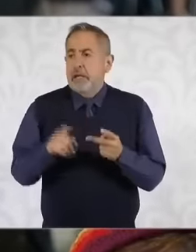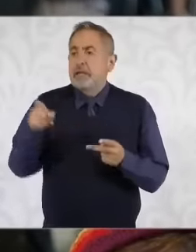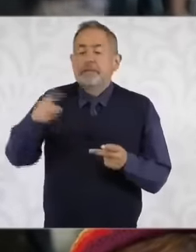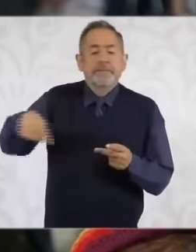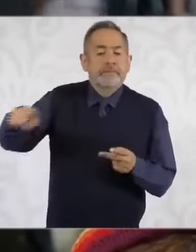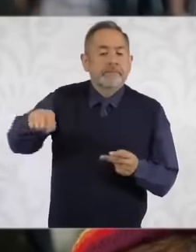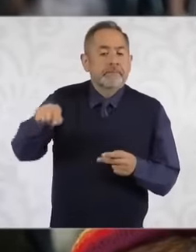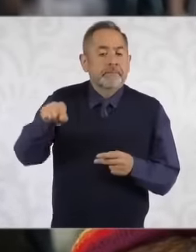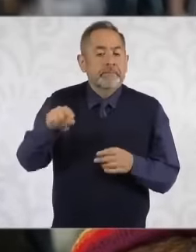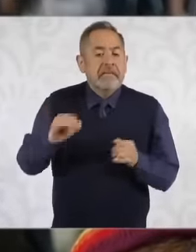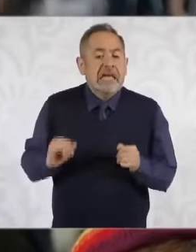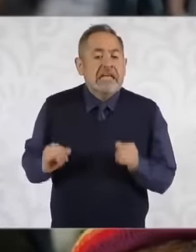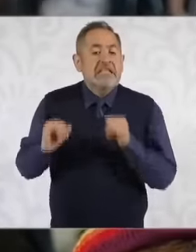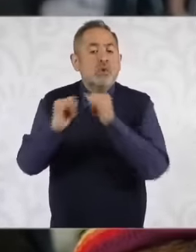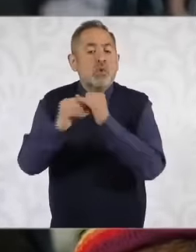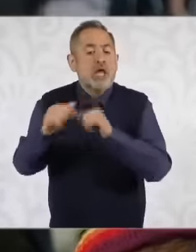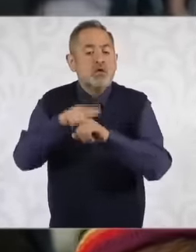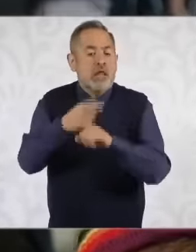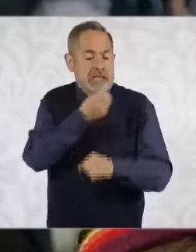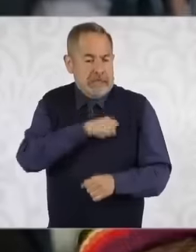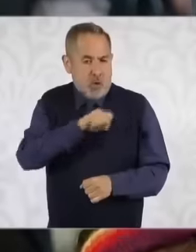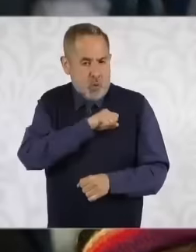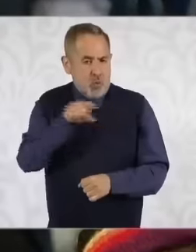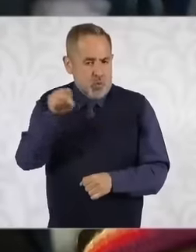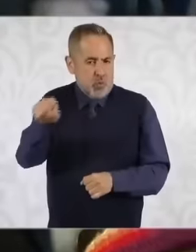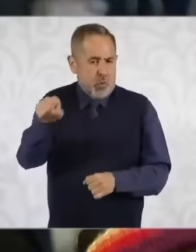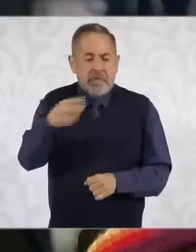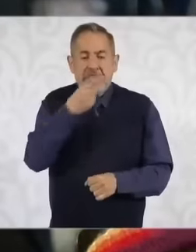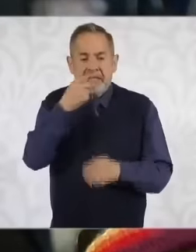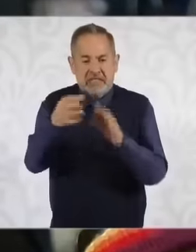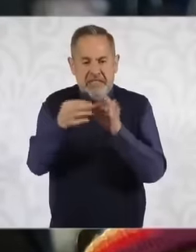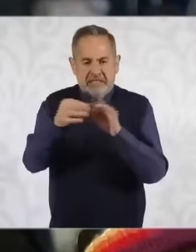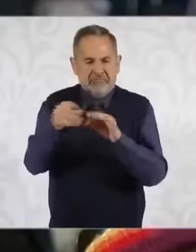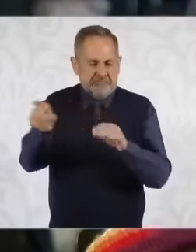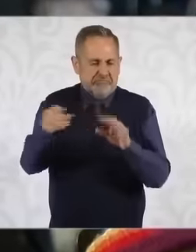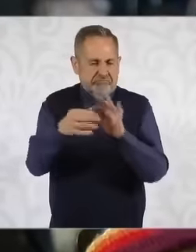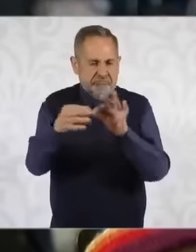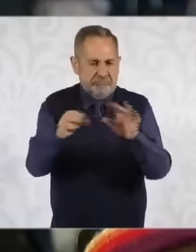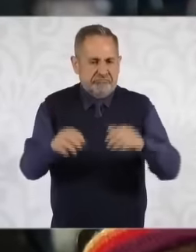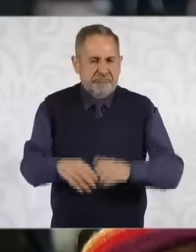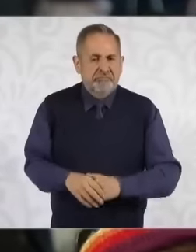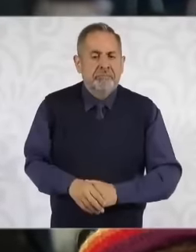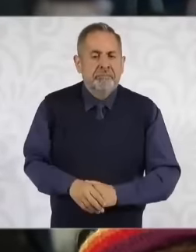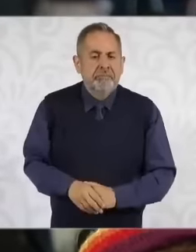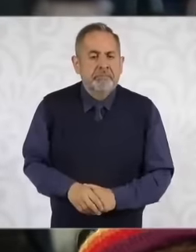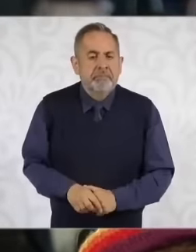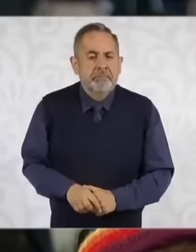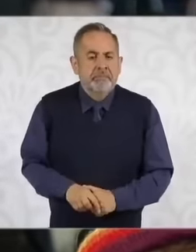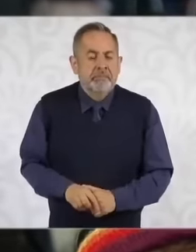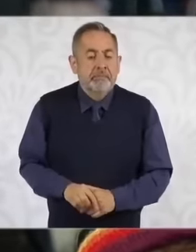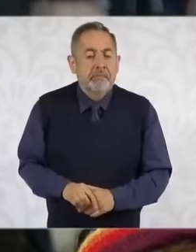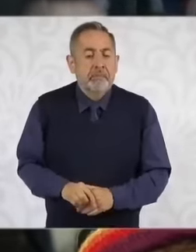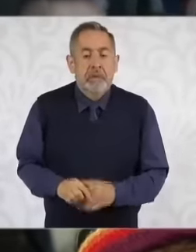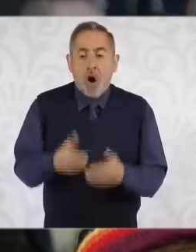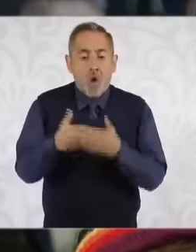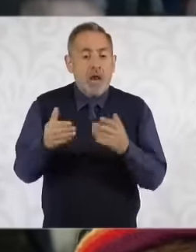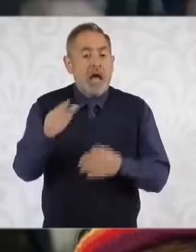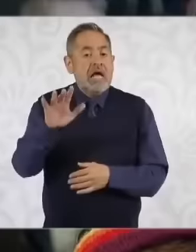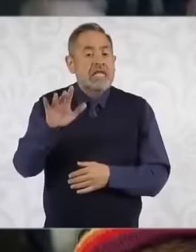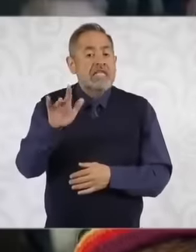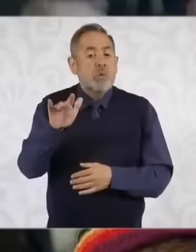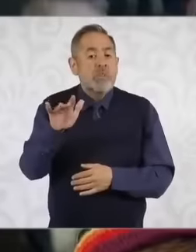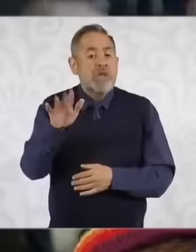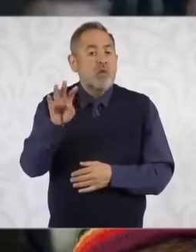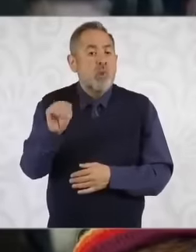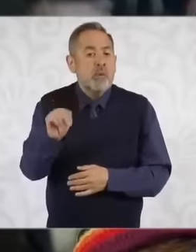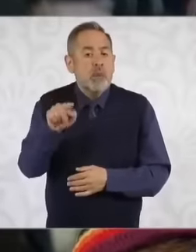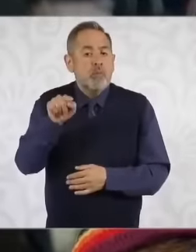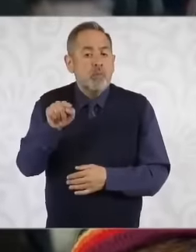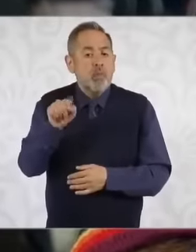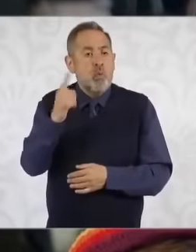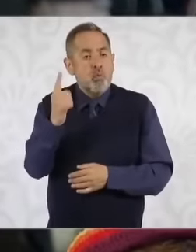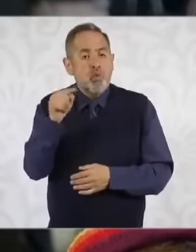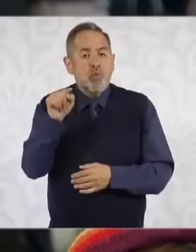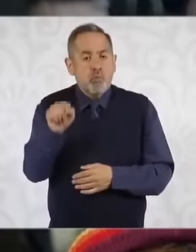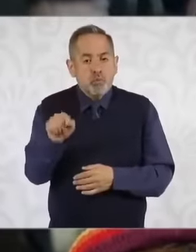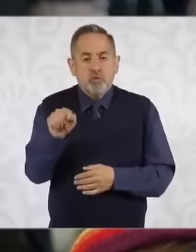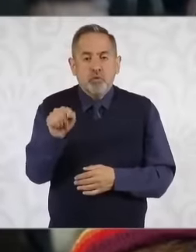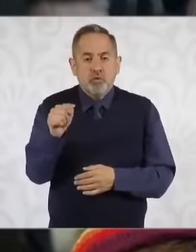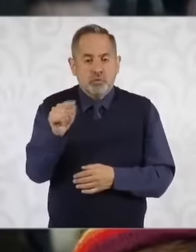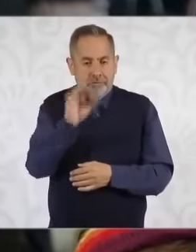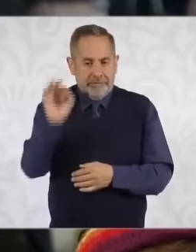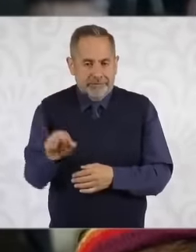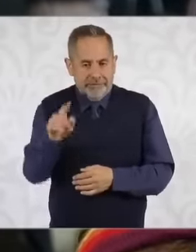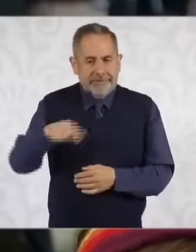National Institute of Public Health eh it says the following currently 59 1% of the Mexican households do not